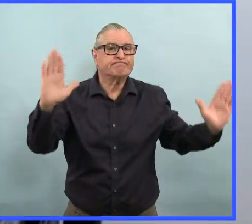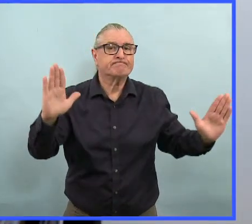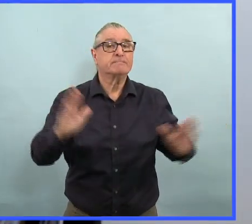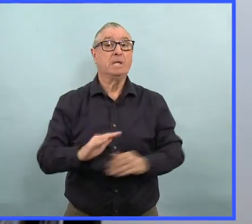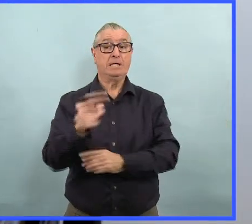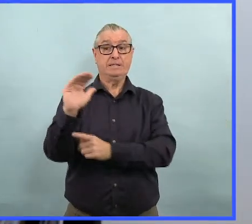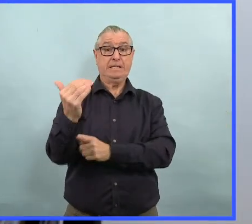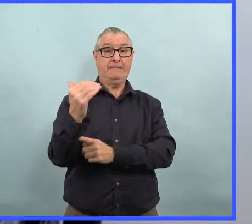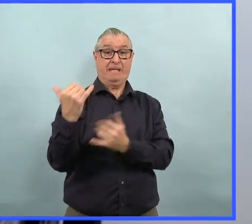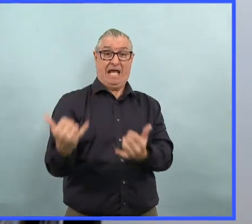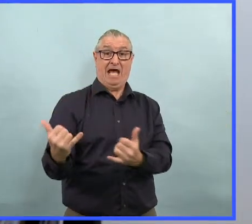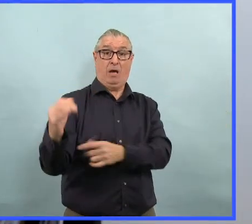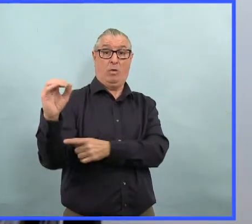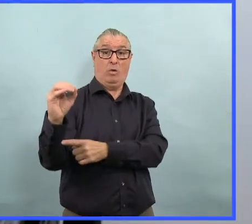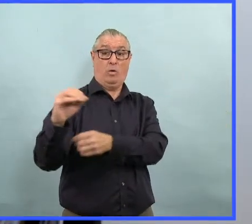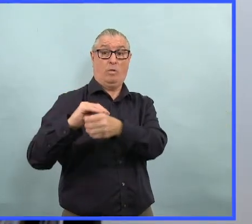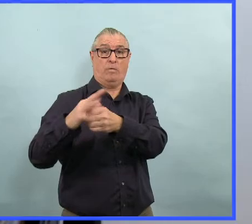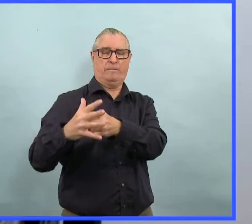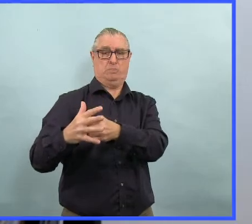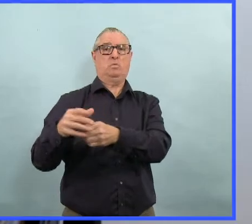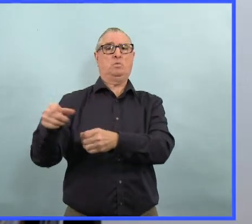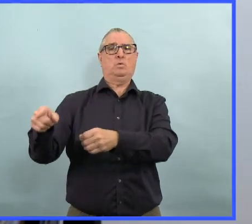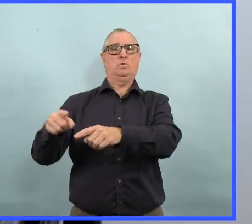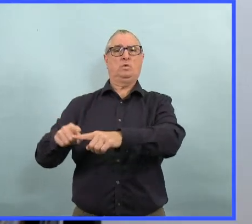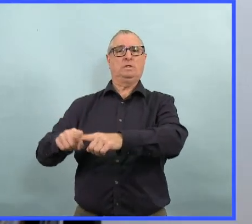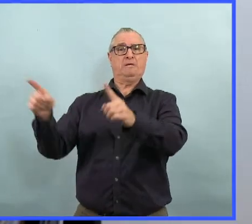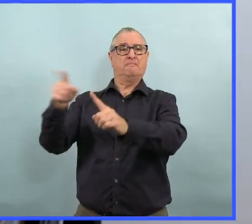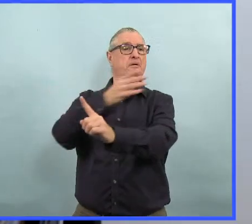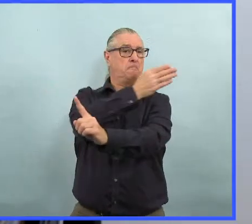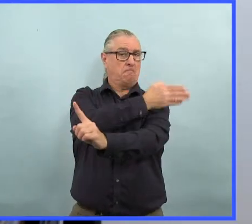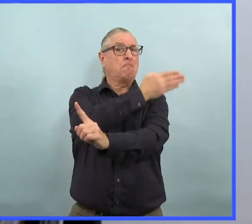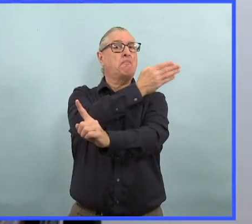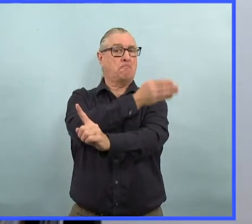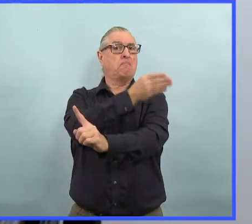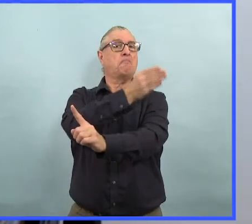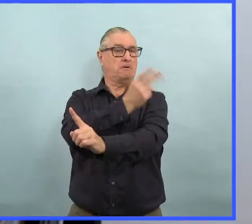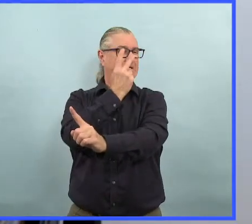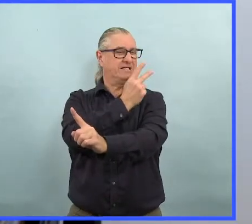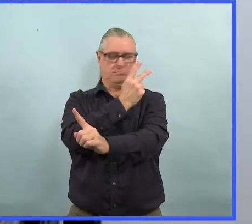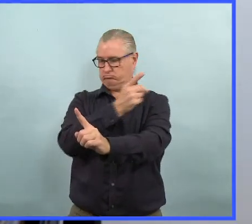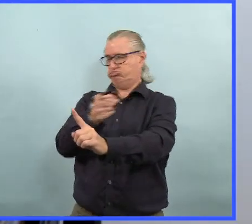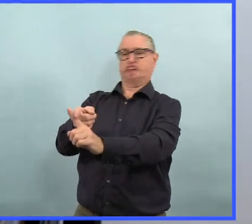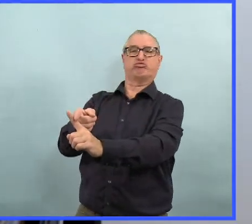different from previous variants that these vaccines are still able to produce an immune